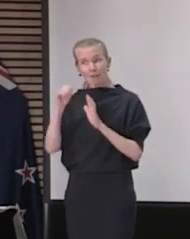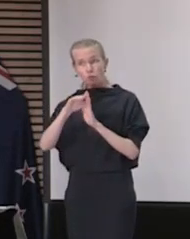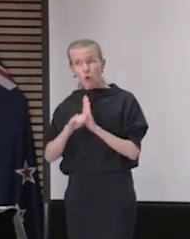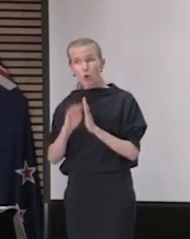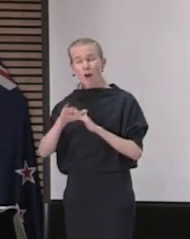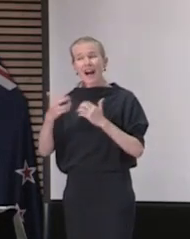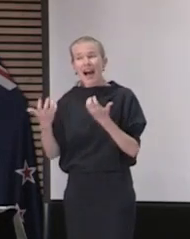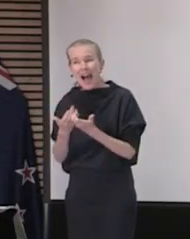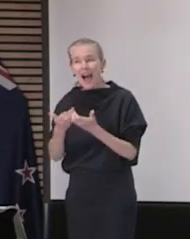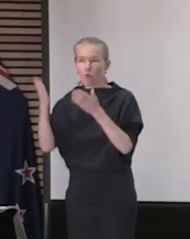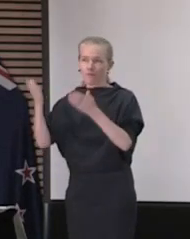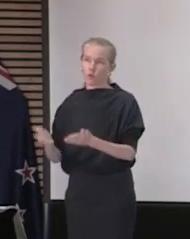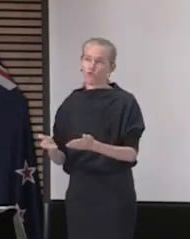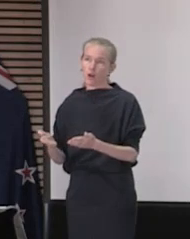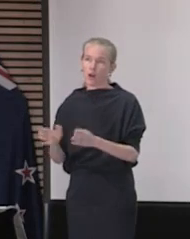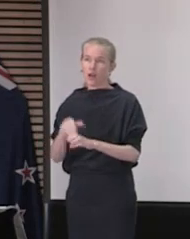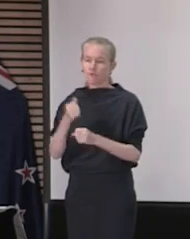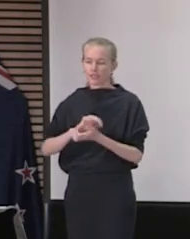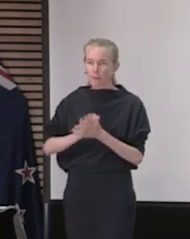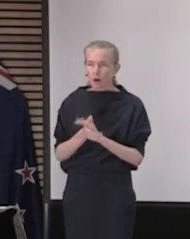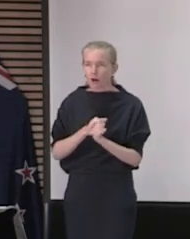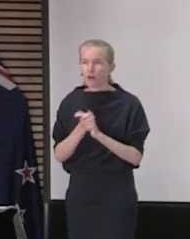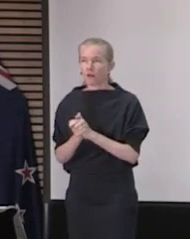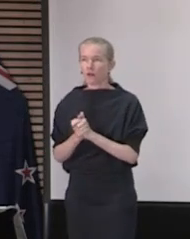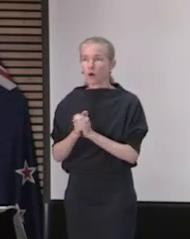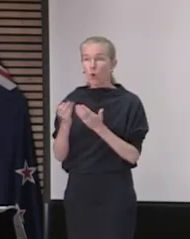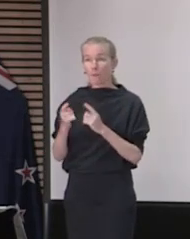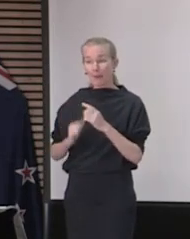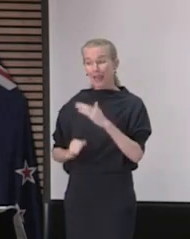Haverestrictions around thingslike hygiene, and a cap ofmaybe ten people.